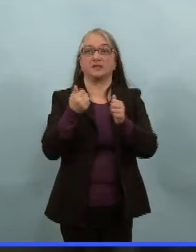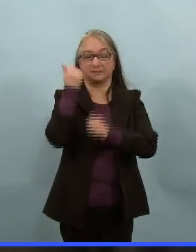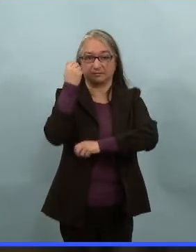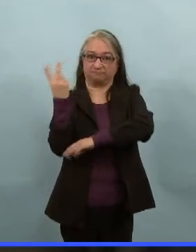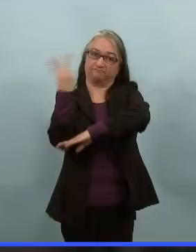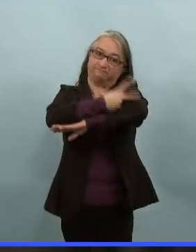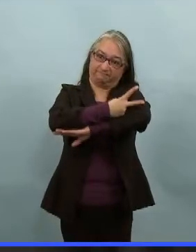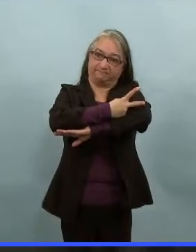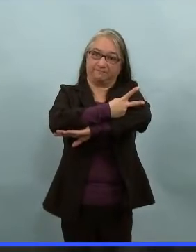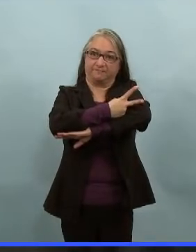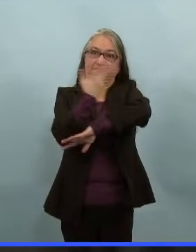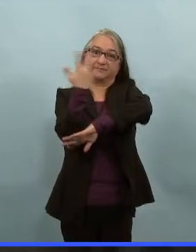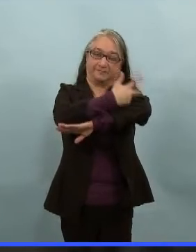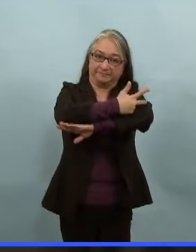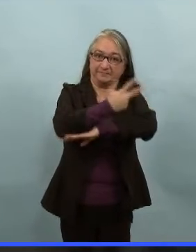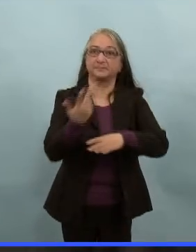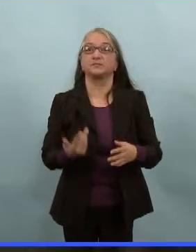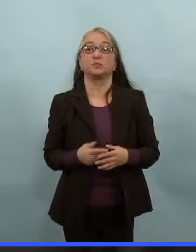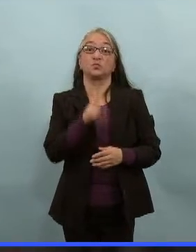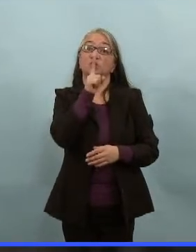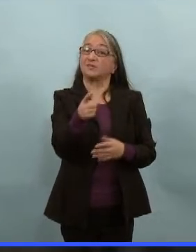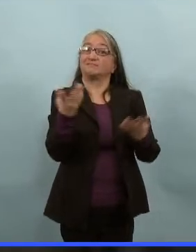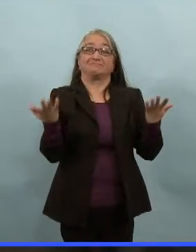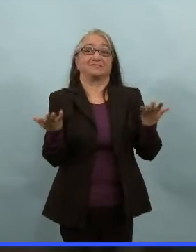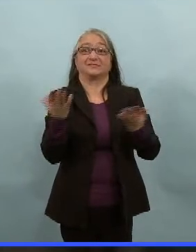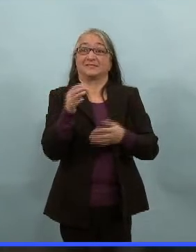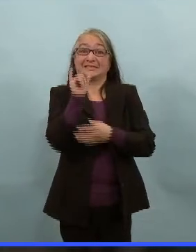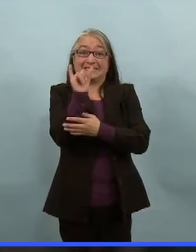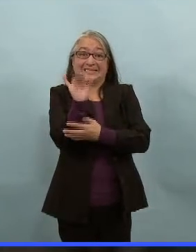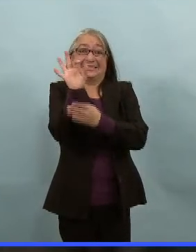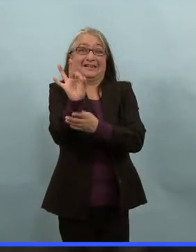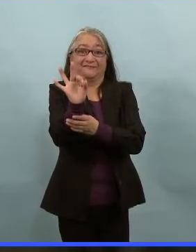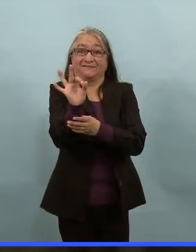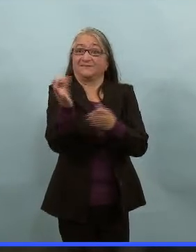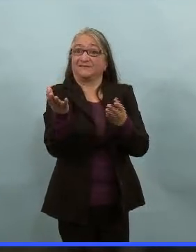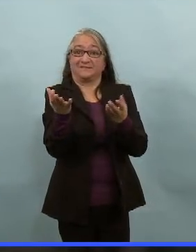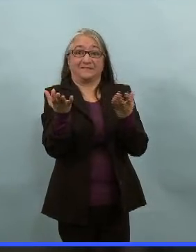and what we've said is you know as long as your symptoms are proving you're a febrile for 24 hours